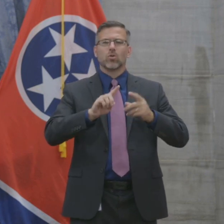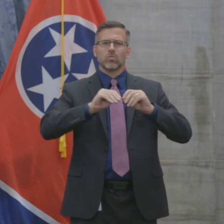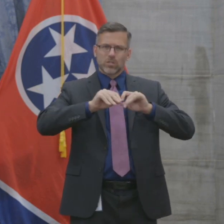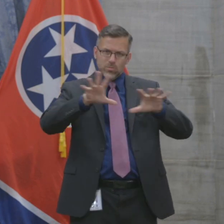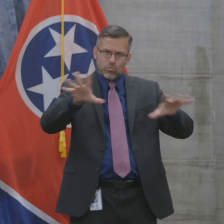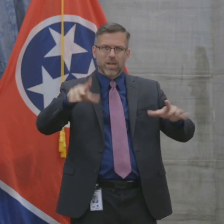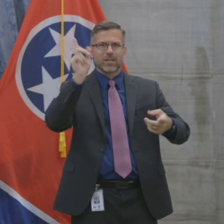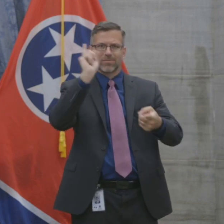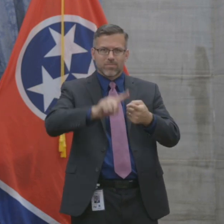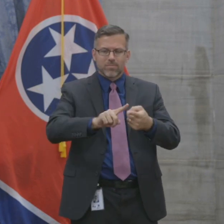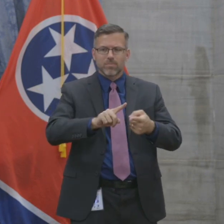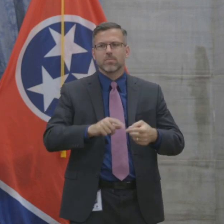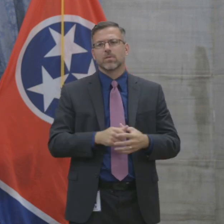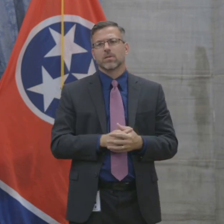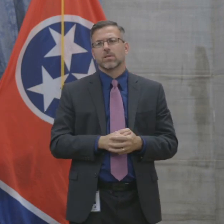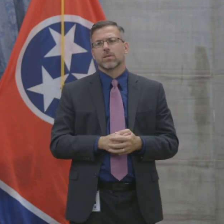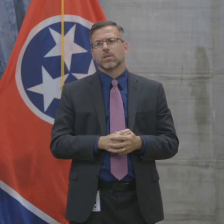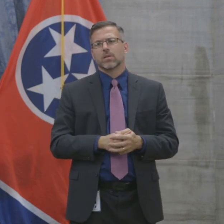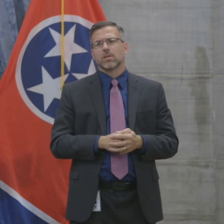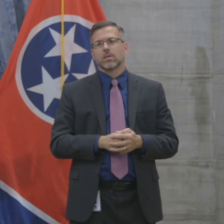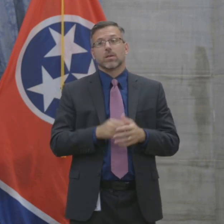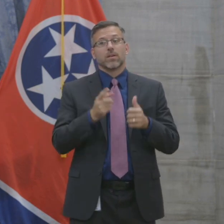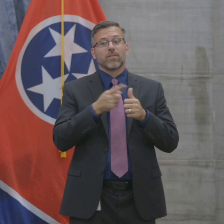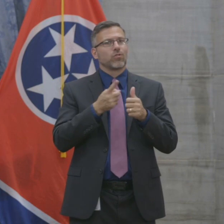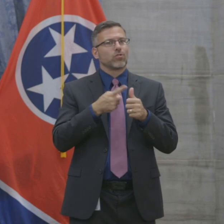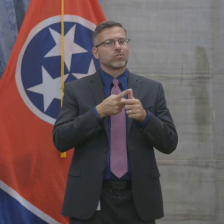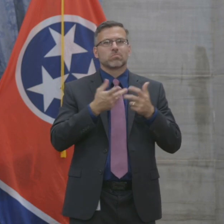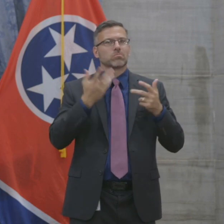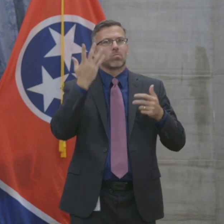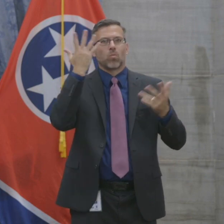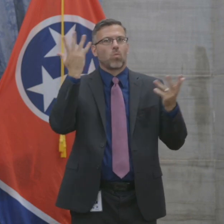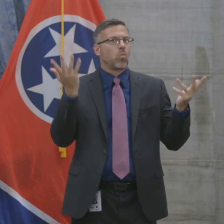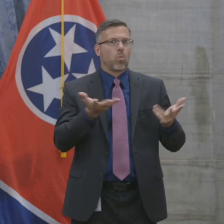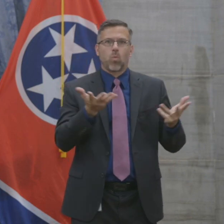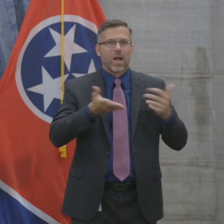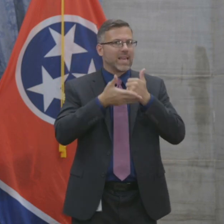Parents should have access to every form of learning that